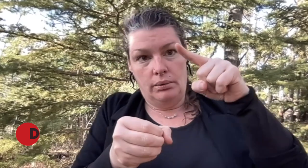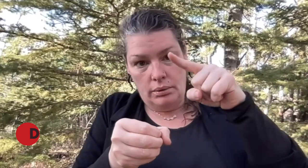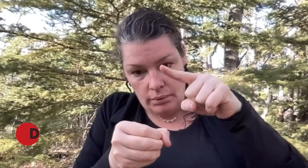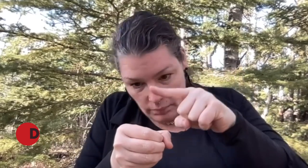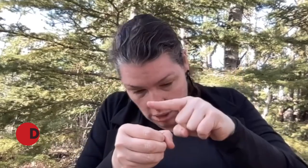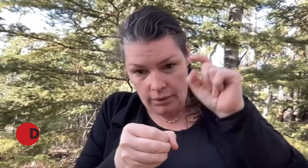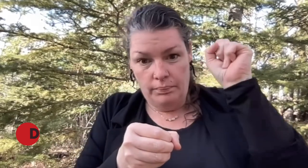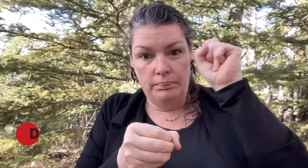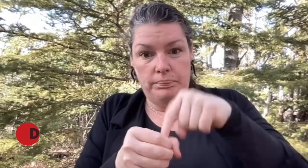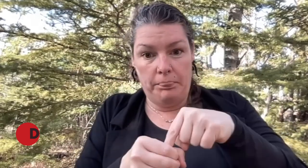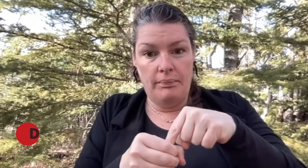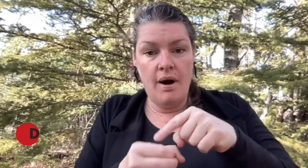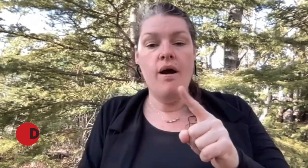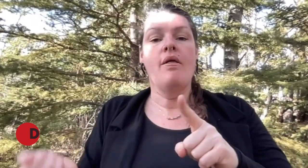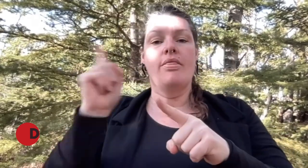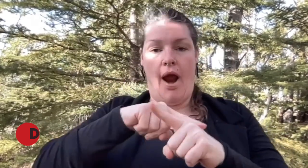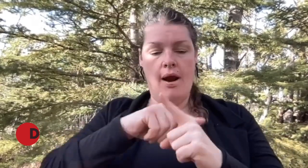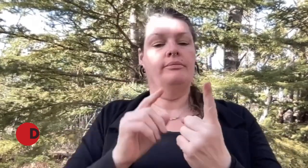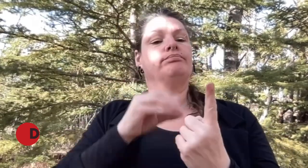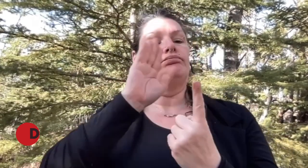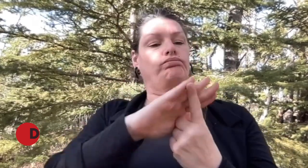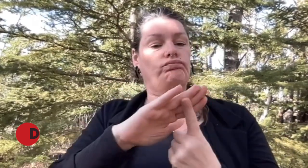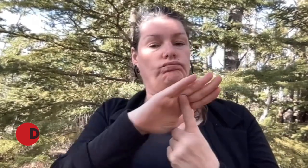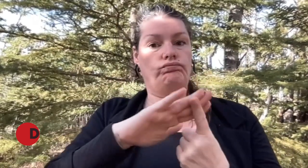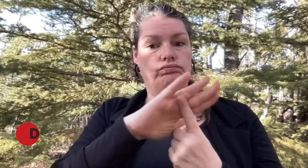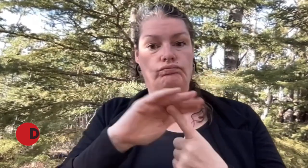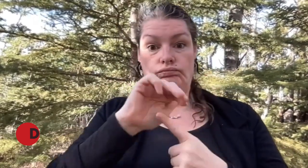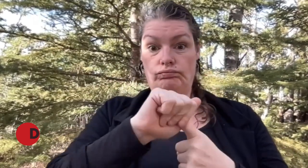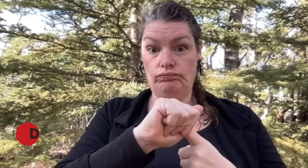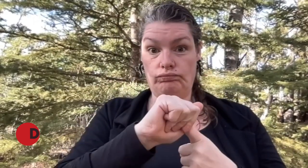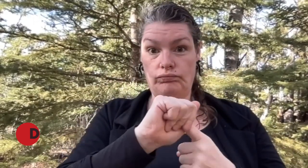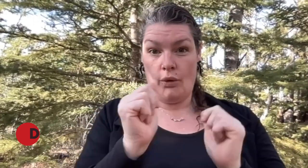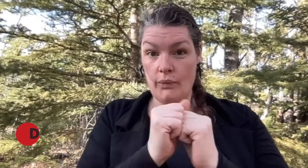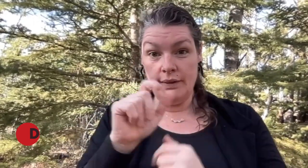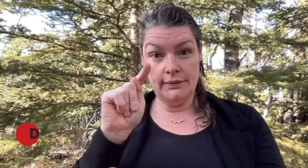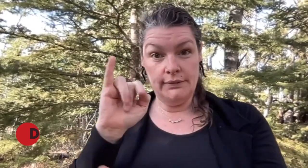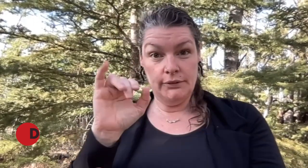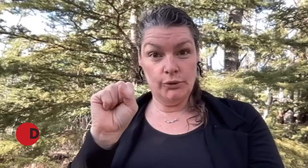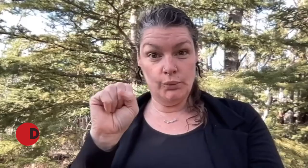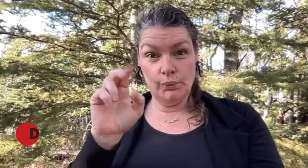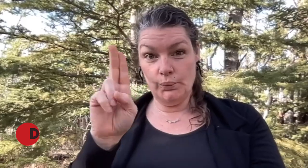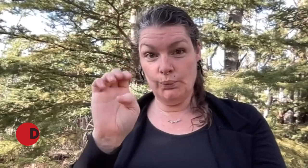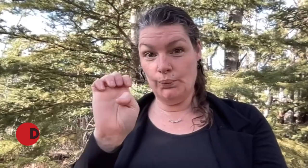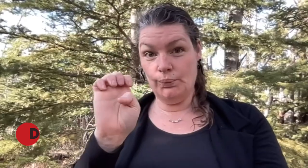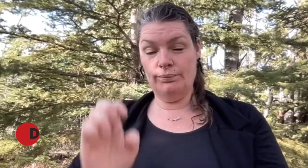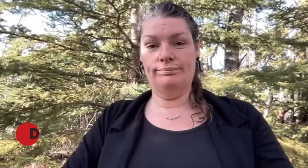to drop and wipe your finger with the tissue.